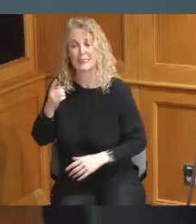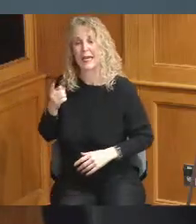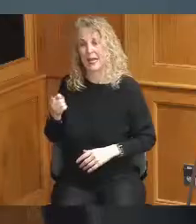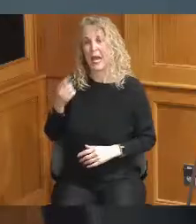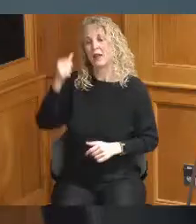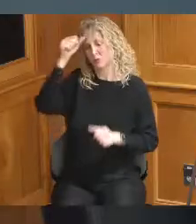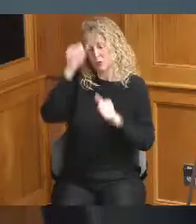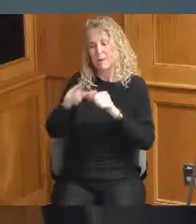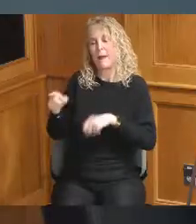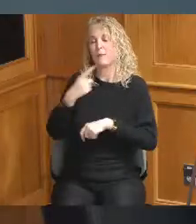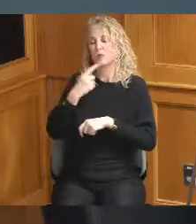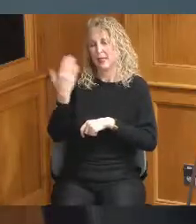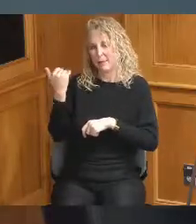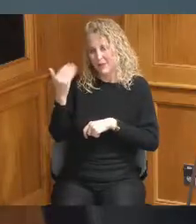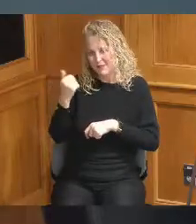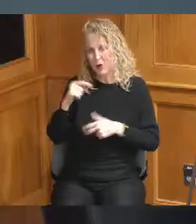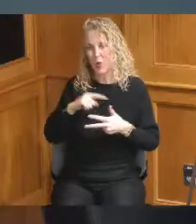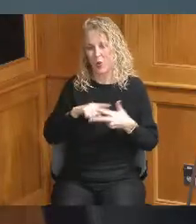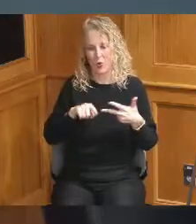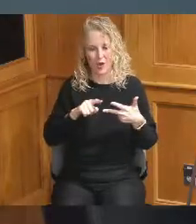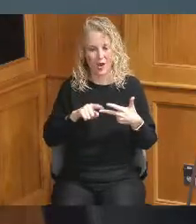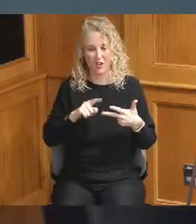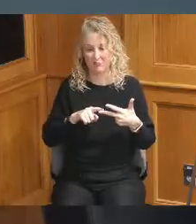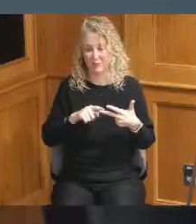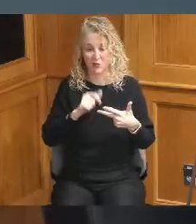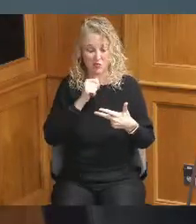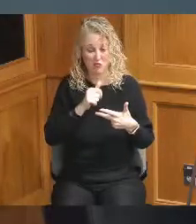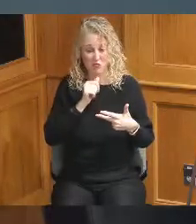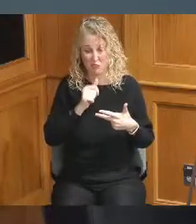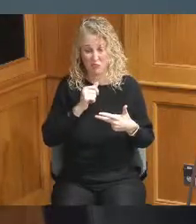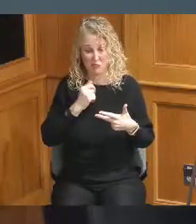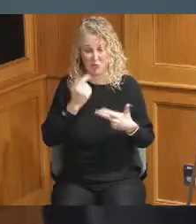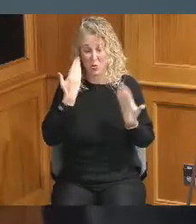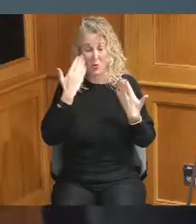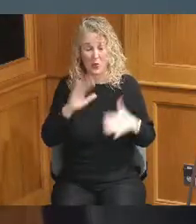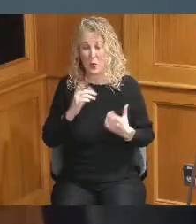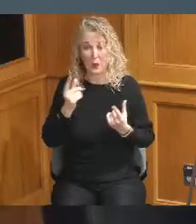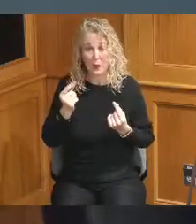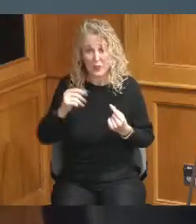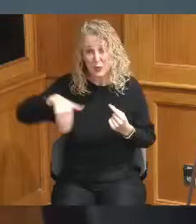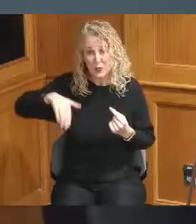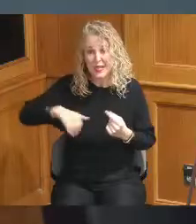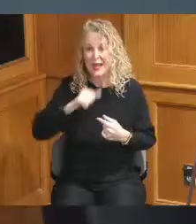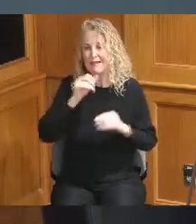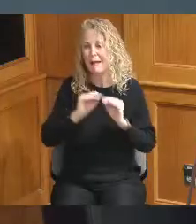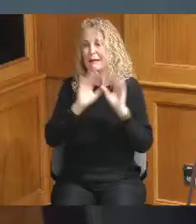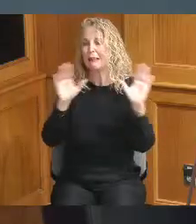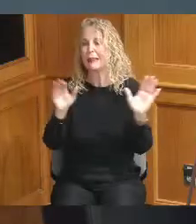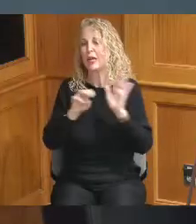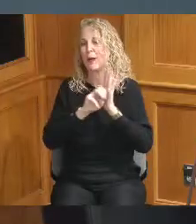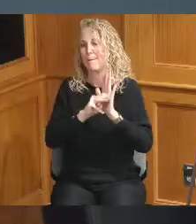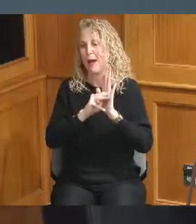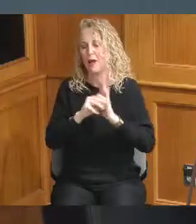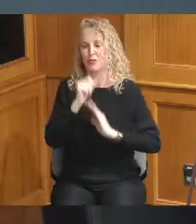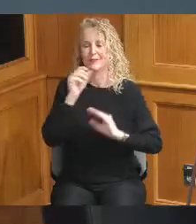for re-entry in tiny homes is not as easy as the other model so I'm thinking in my head that we are